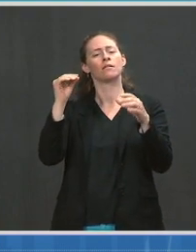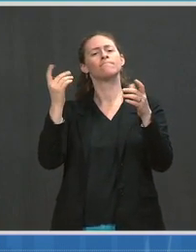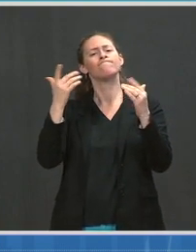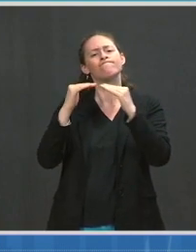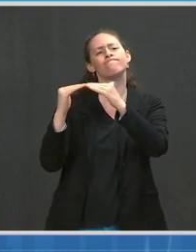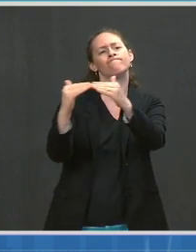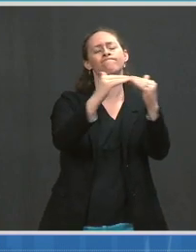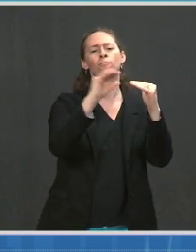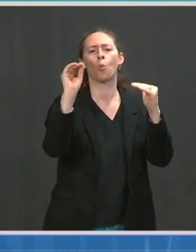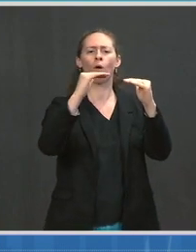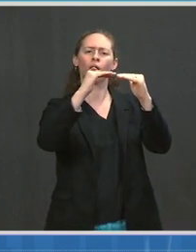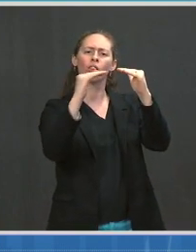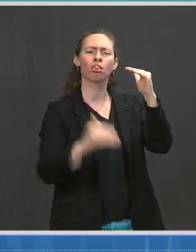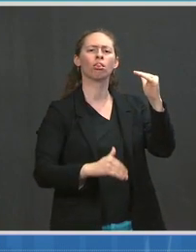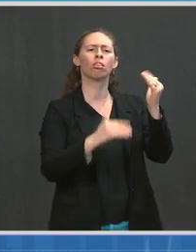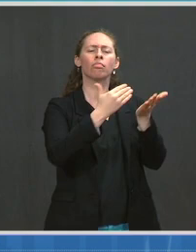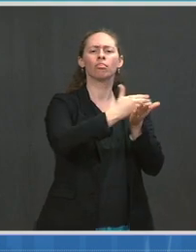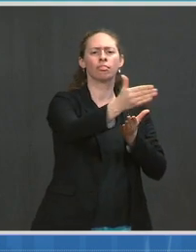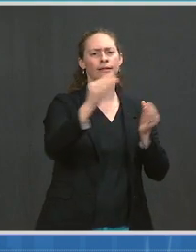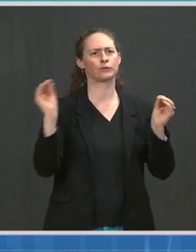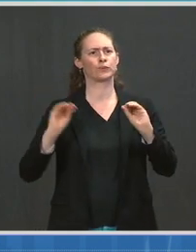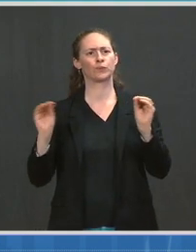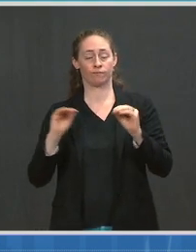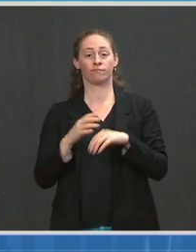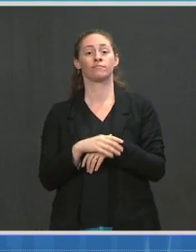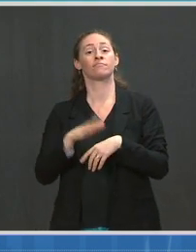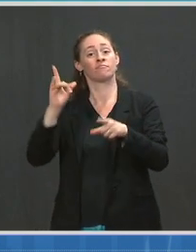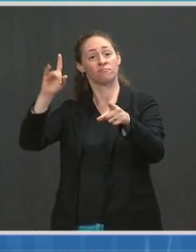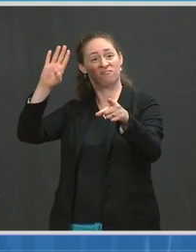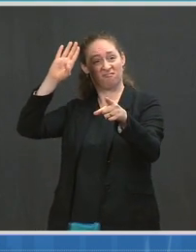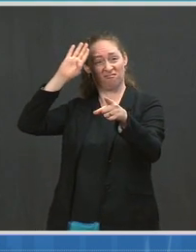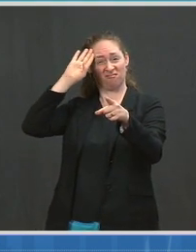As you can see on our weekly vaccination progress report, for the last two weeks,